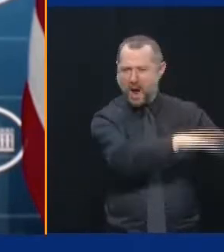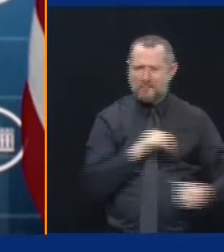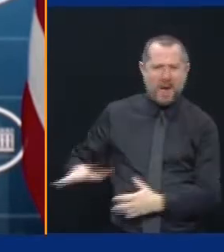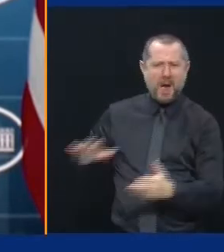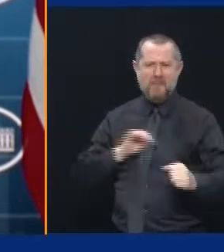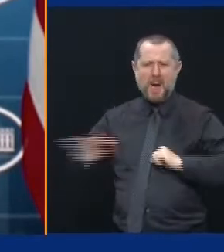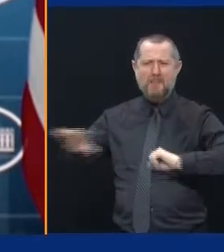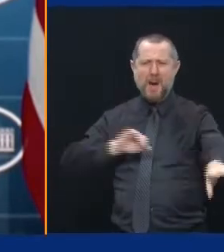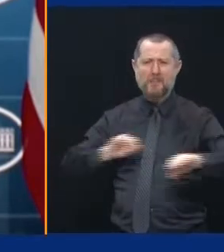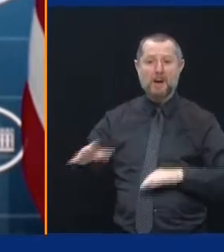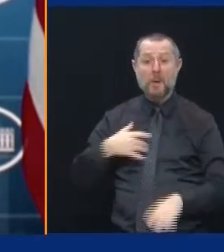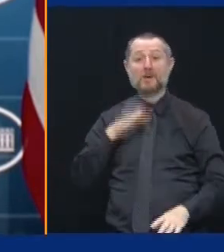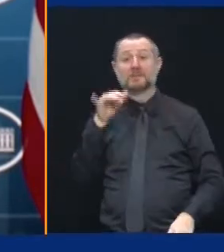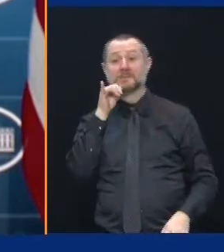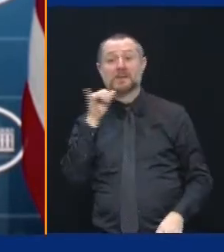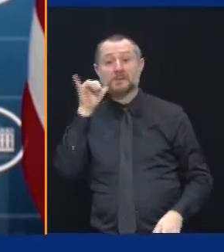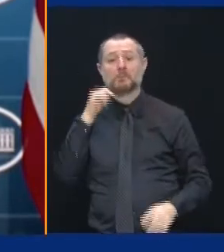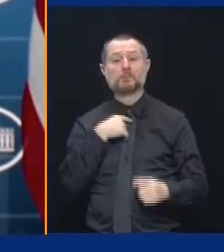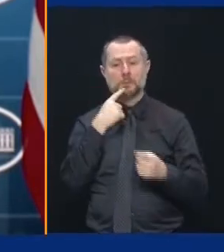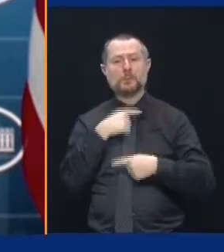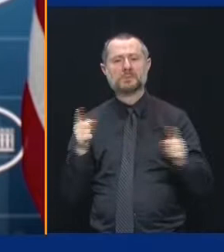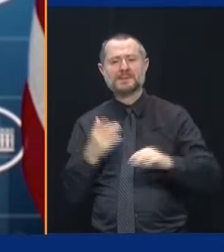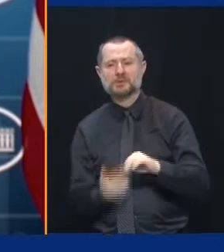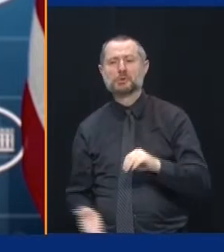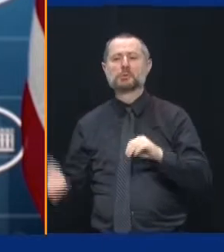OUT THE DOOR AS FAST AS THE